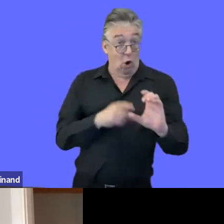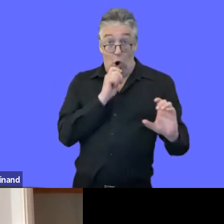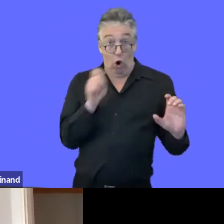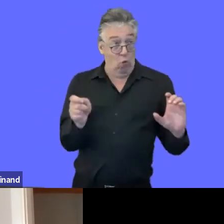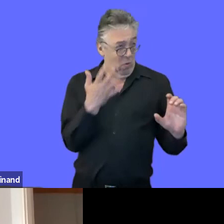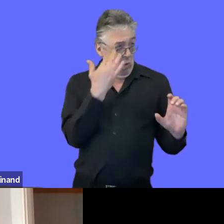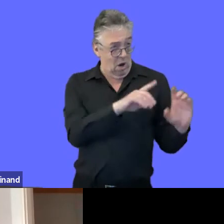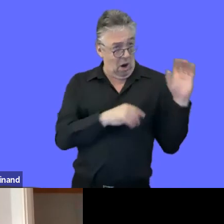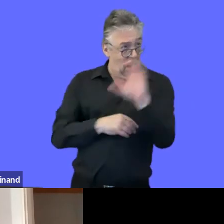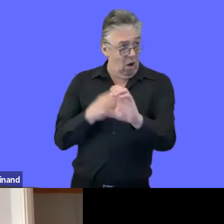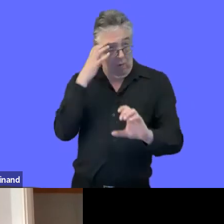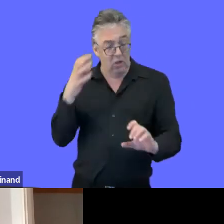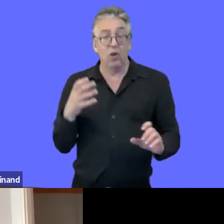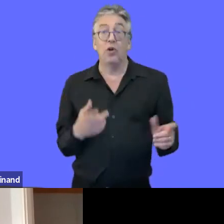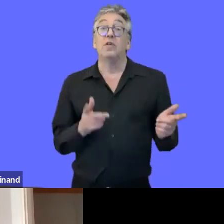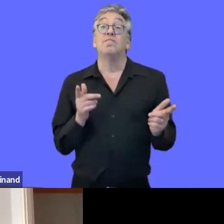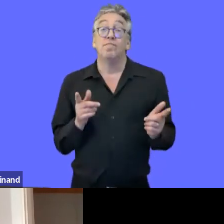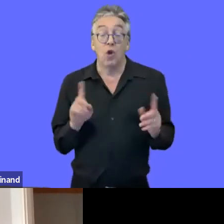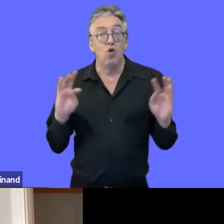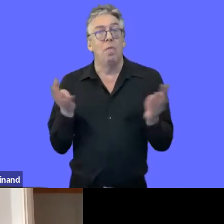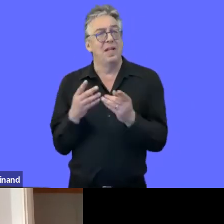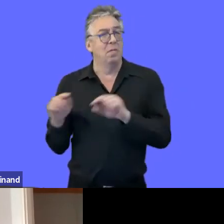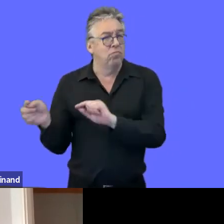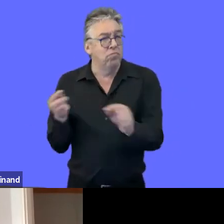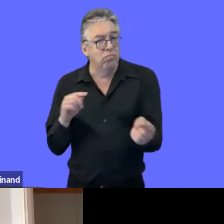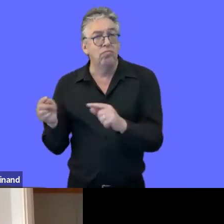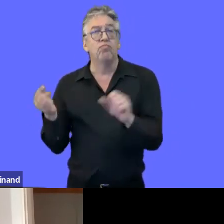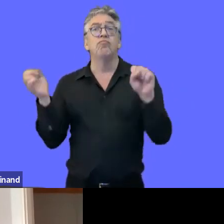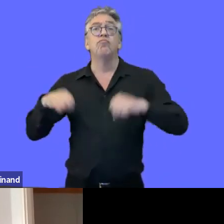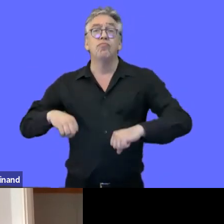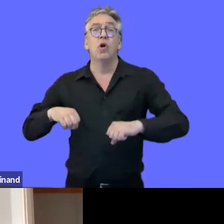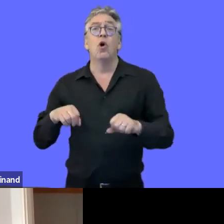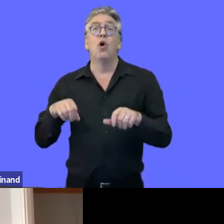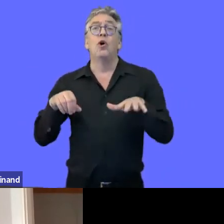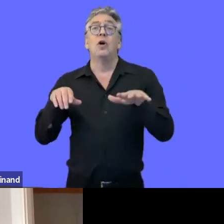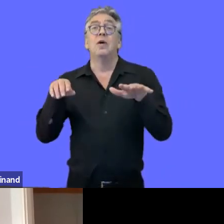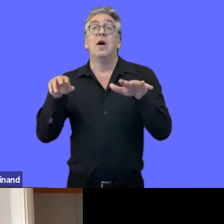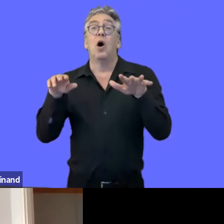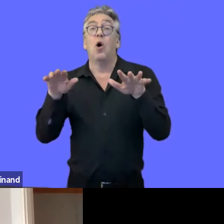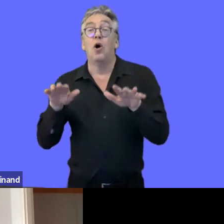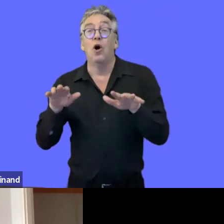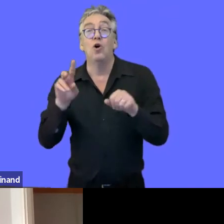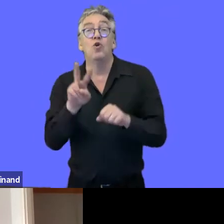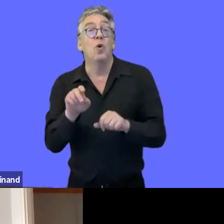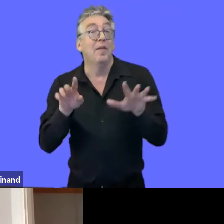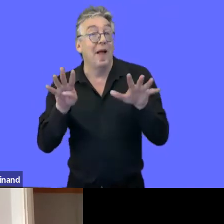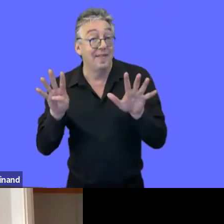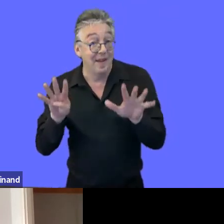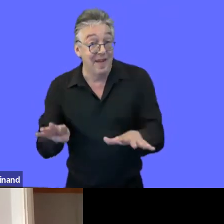The committee adopted its findings but didn't make them public for 6 months to allow the government time to comment